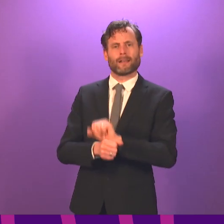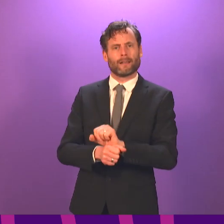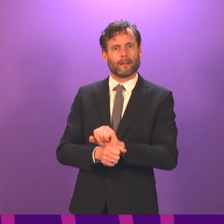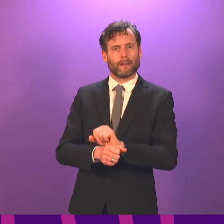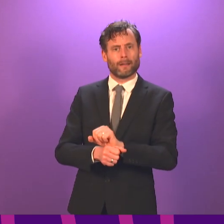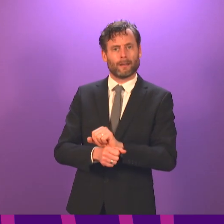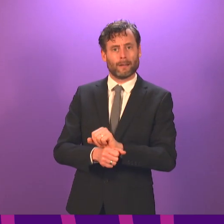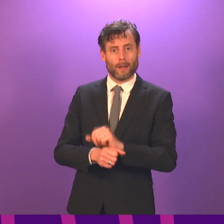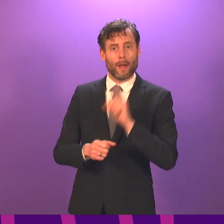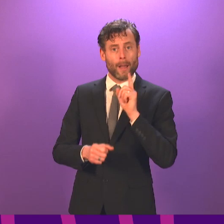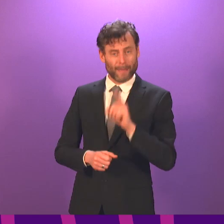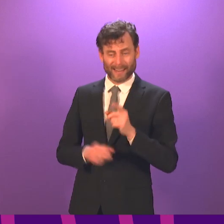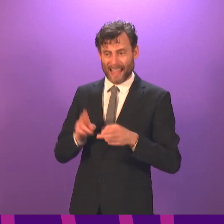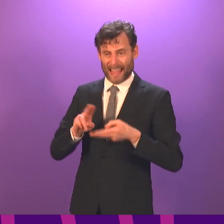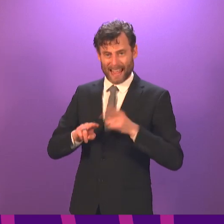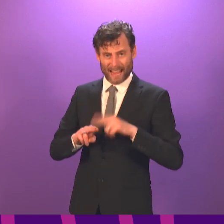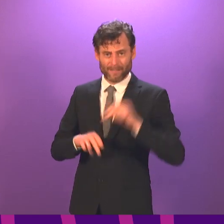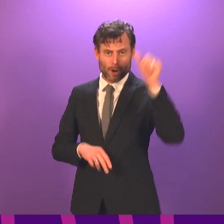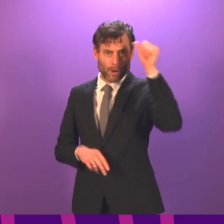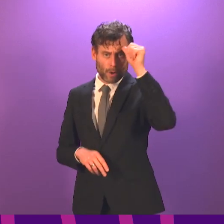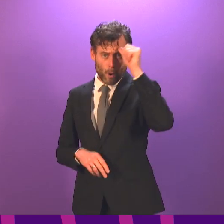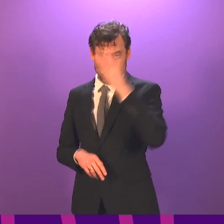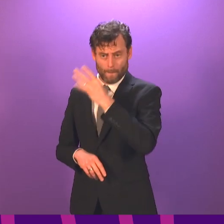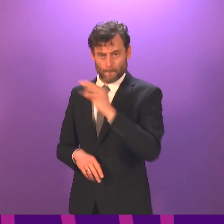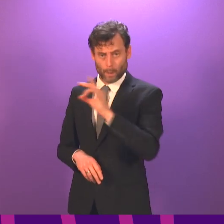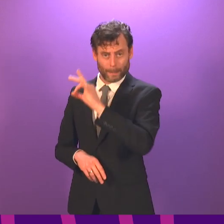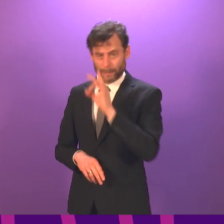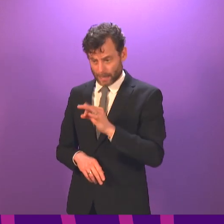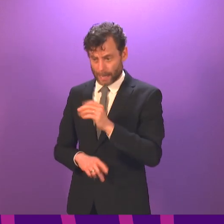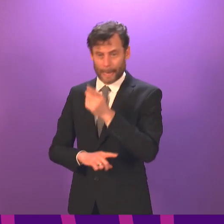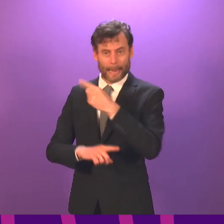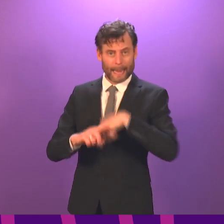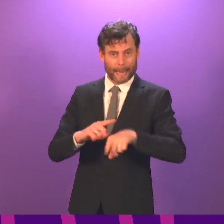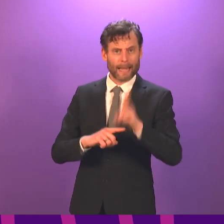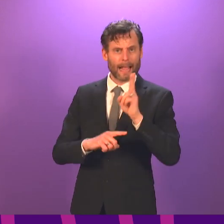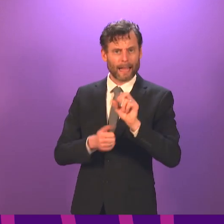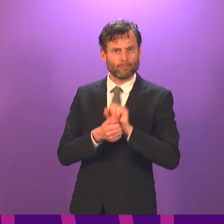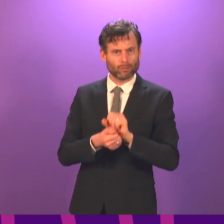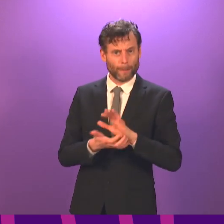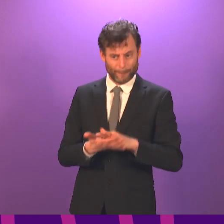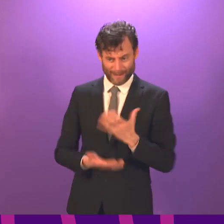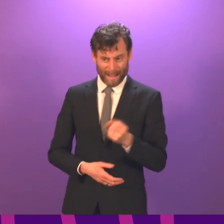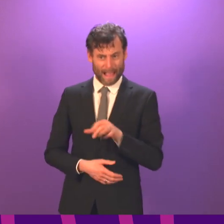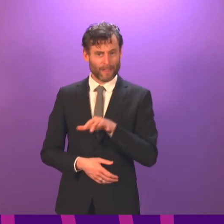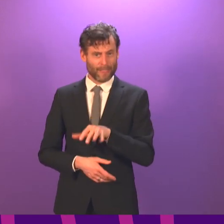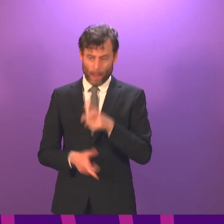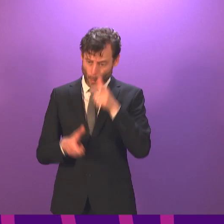and that appropriate actions are being taken. We might not see that if nobody was bothering